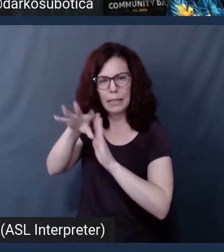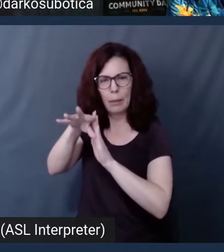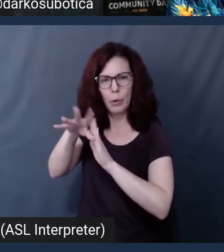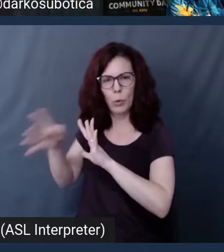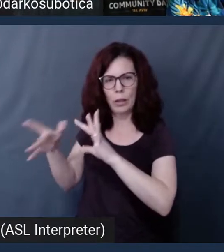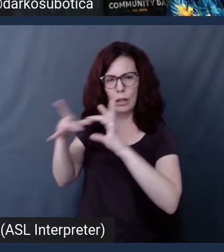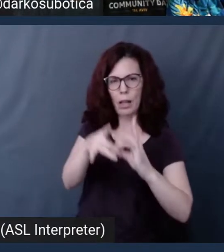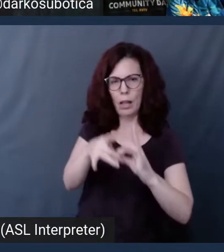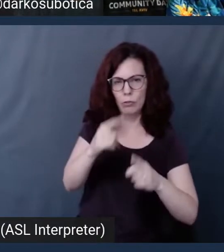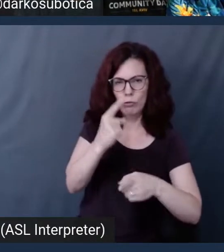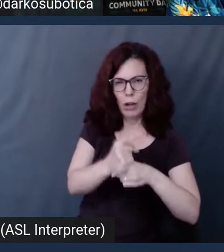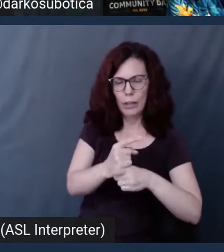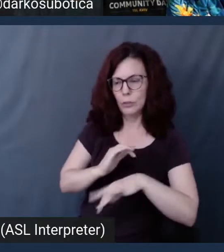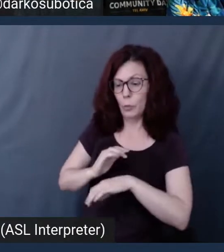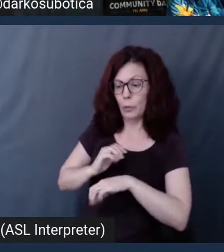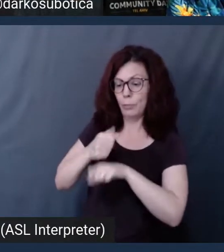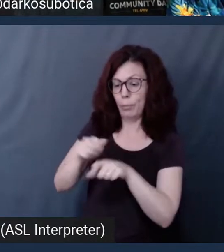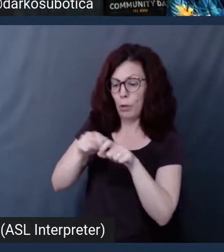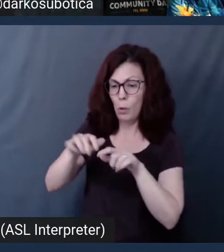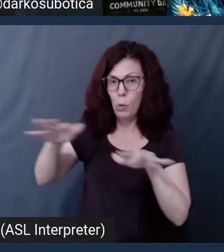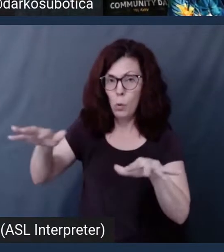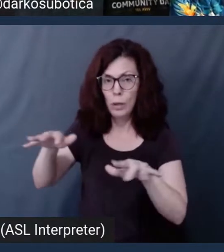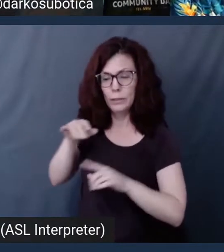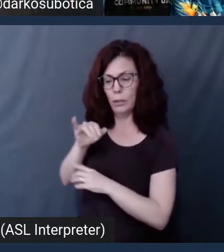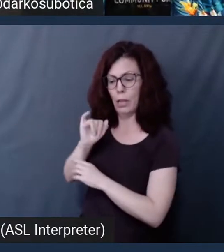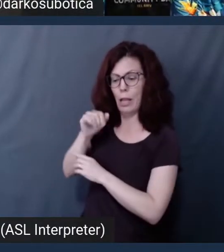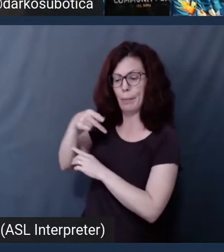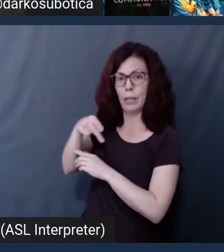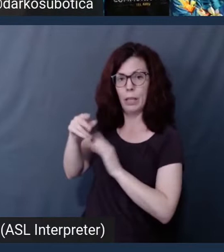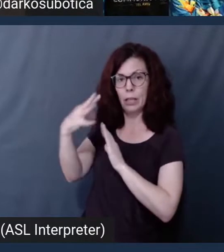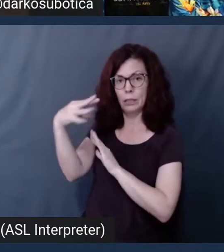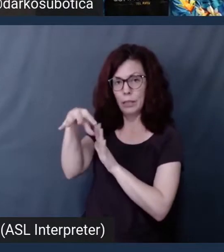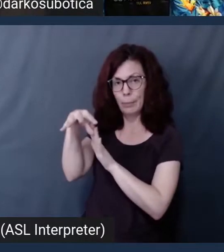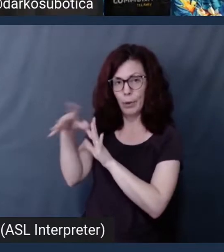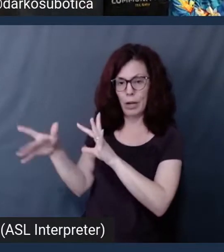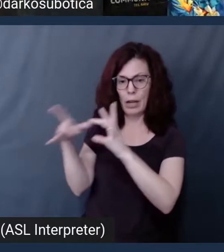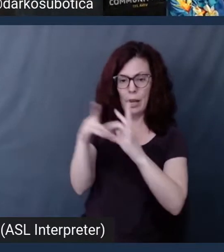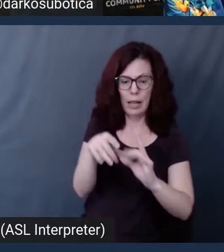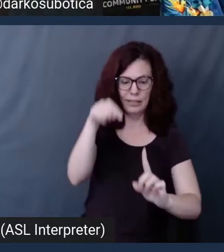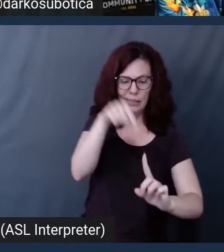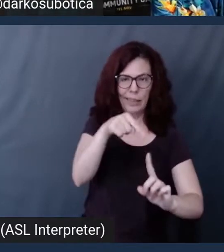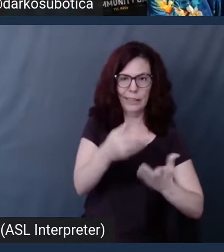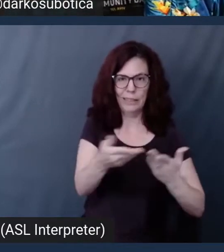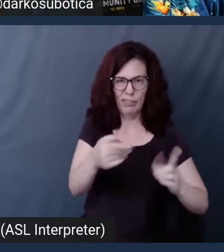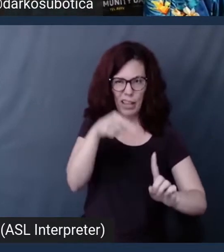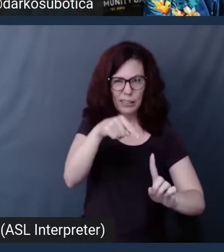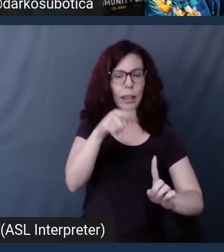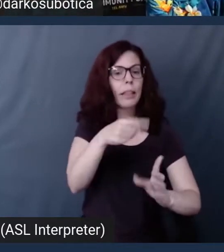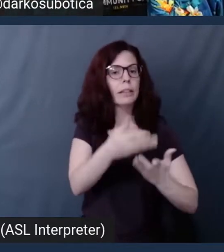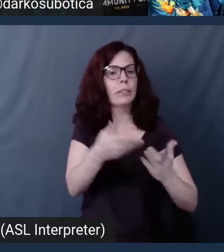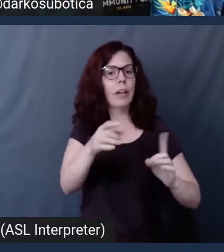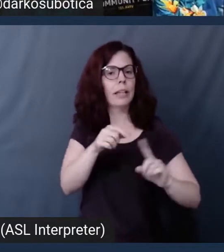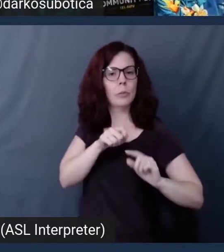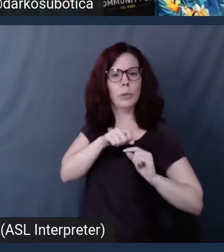So all the IP cameras connect to this device and this device docs to the AWS services.